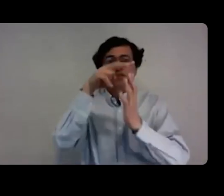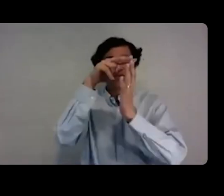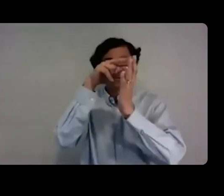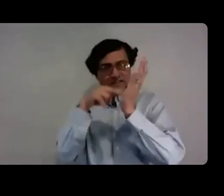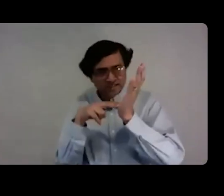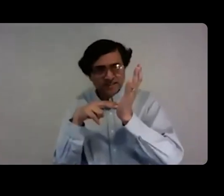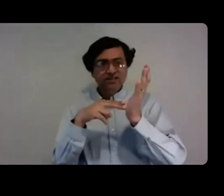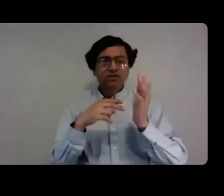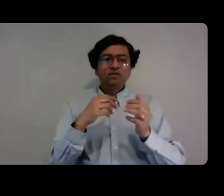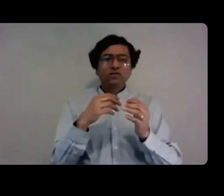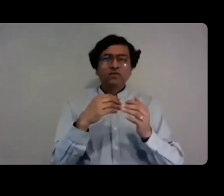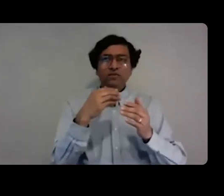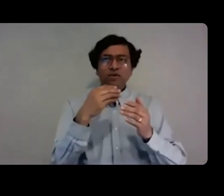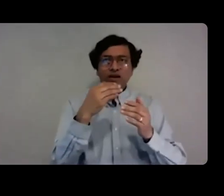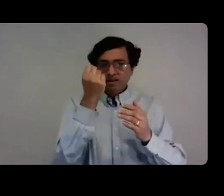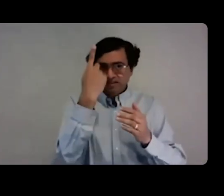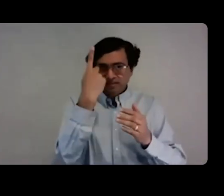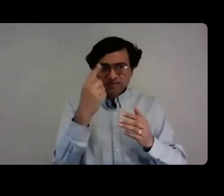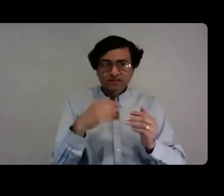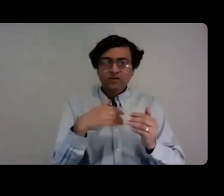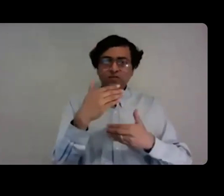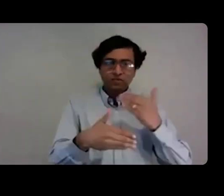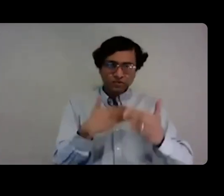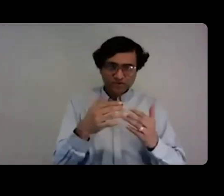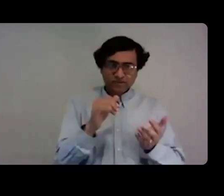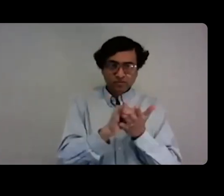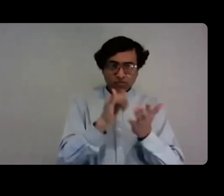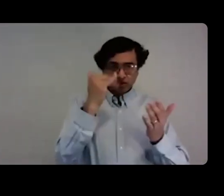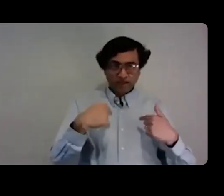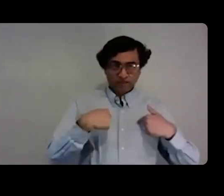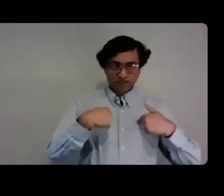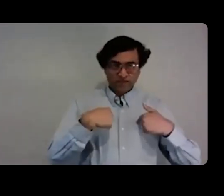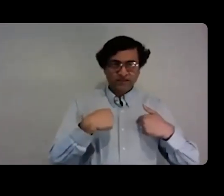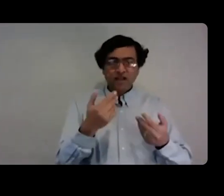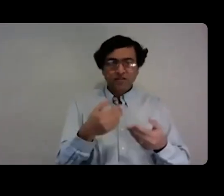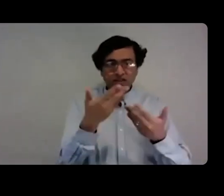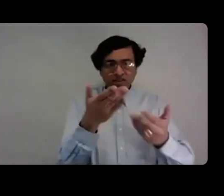So instead if teachers give all students time to look at the slides before